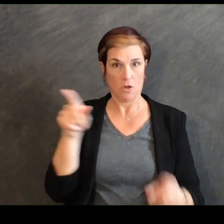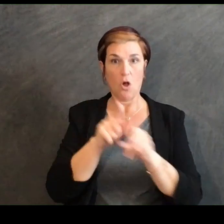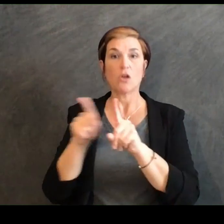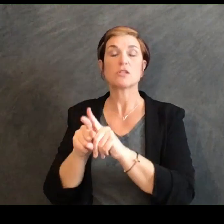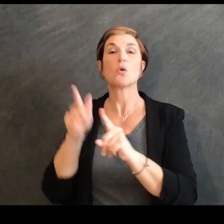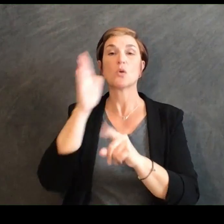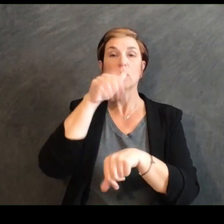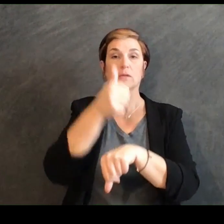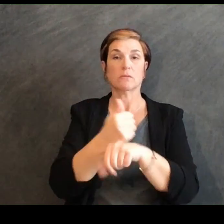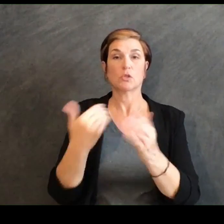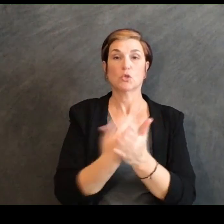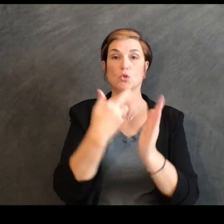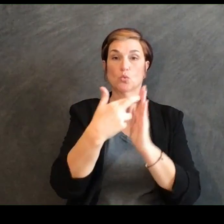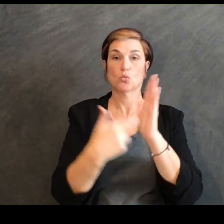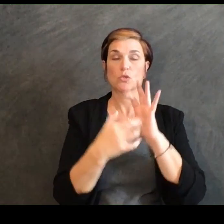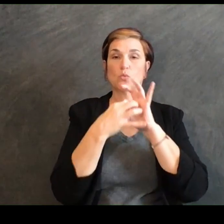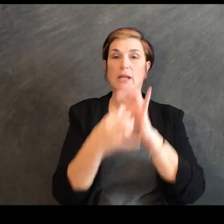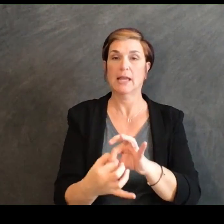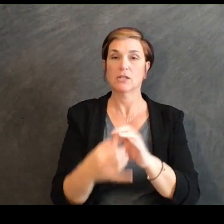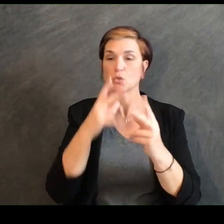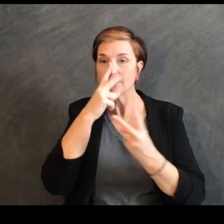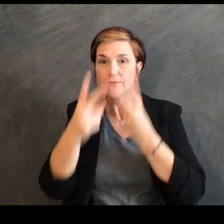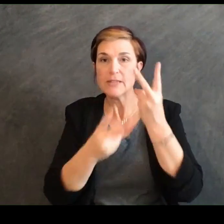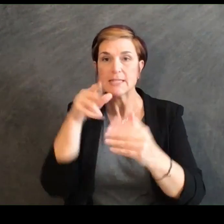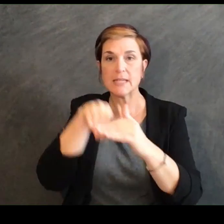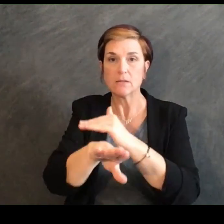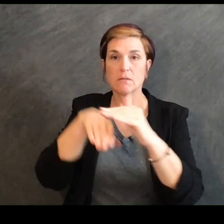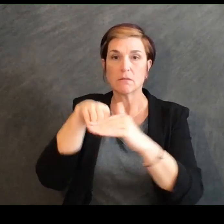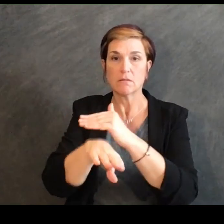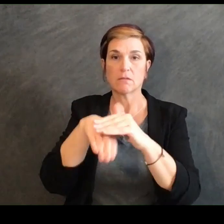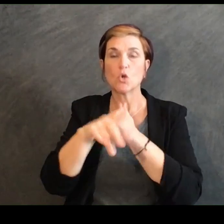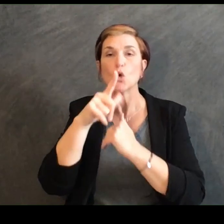homes it's important to remember that they were there for us when we were